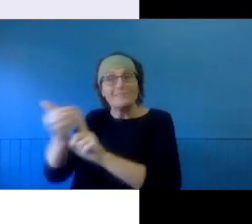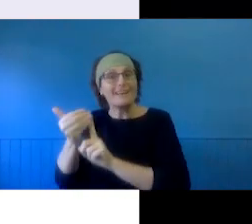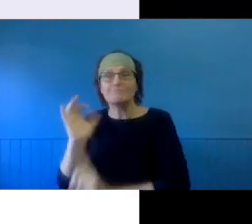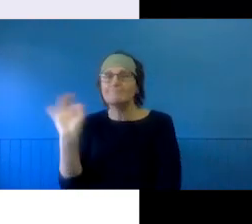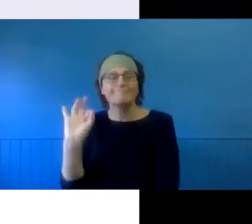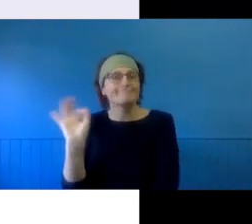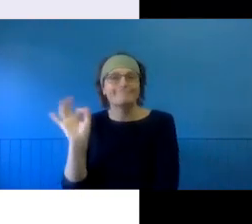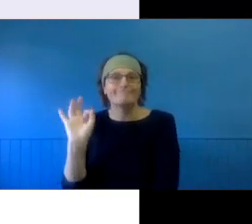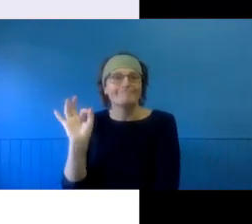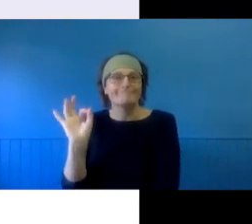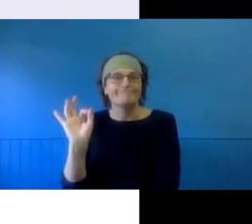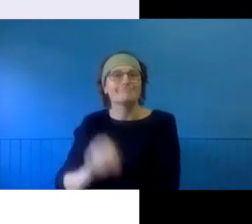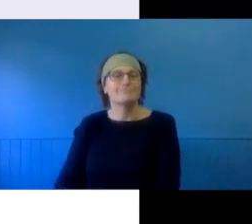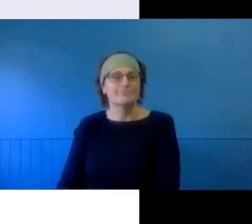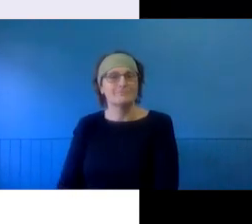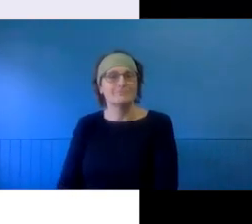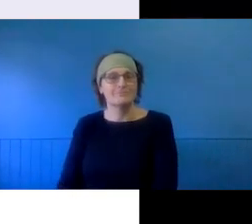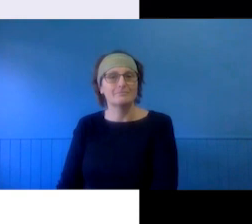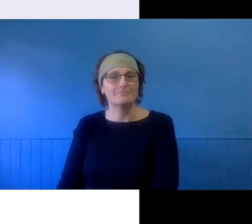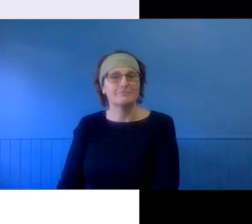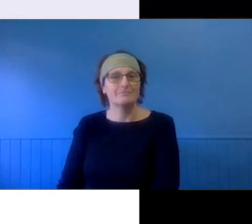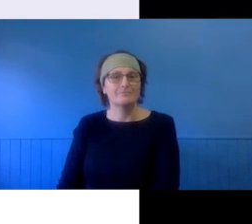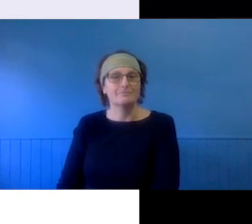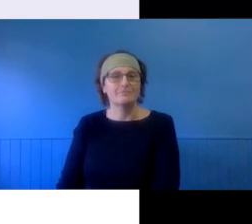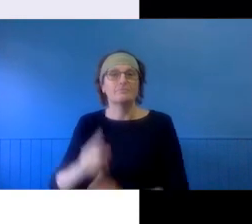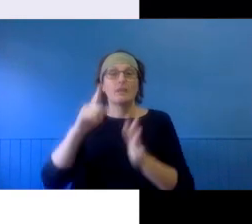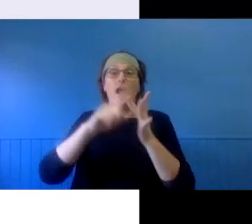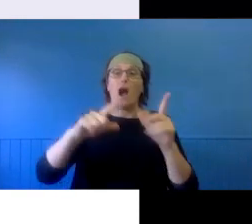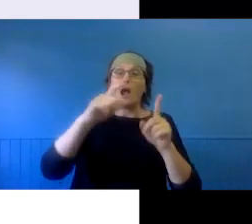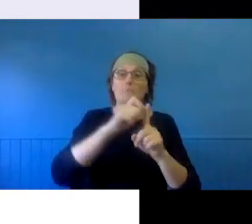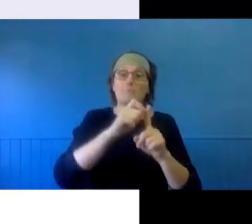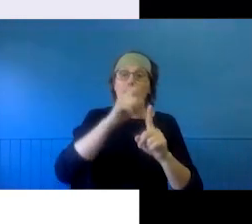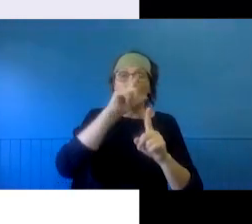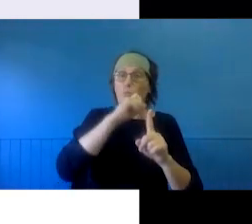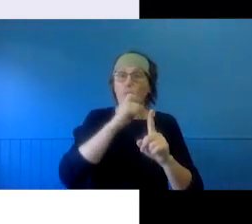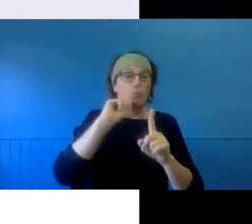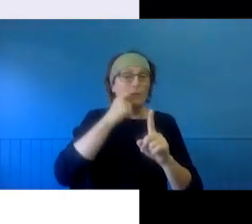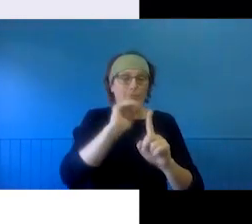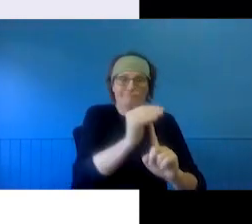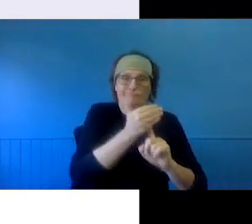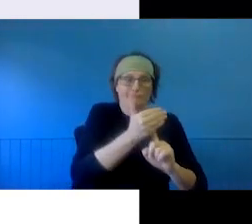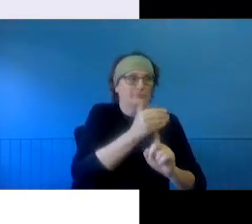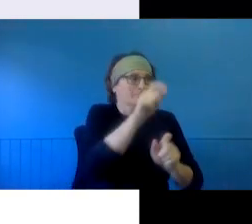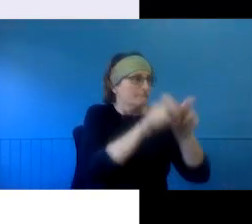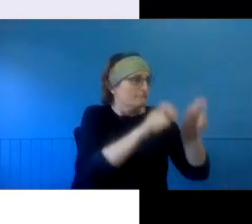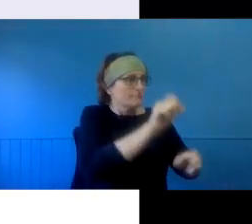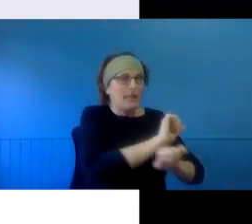orally based, that story is not protected. We have this notion of